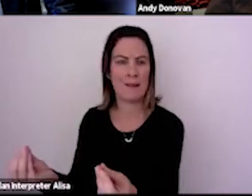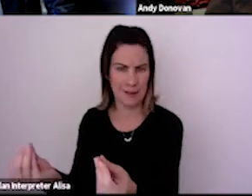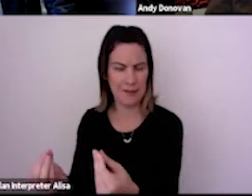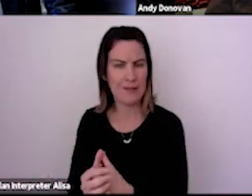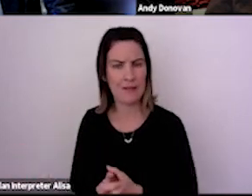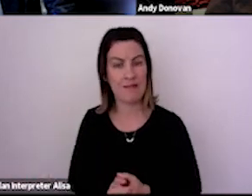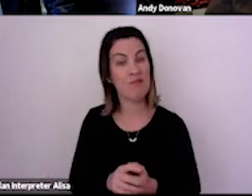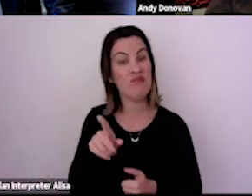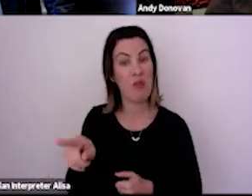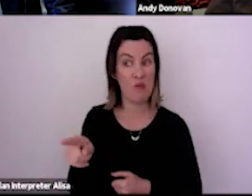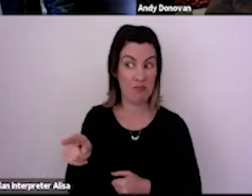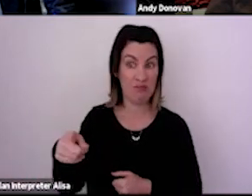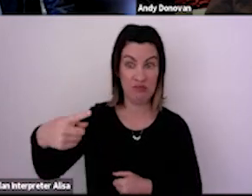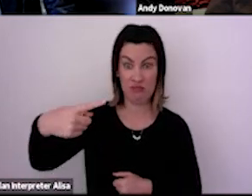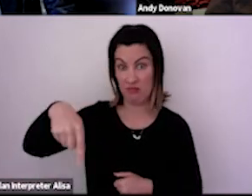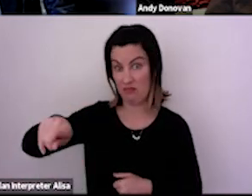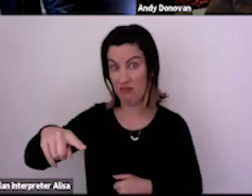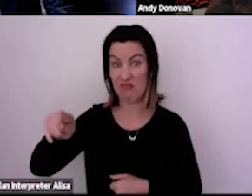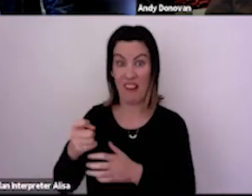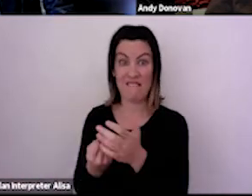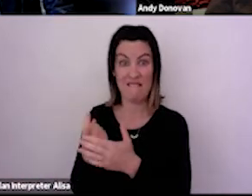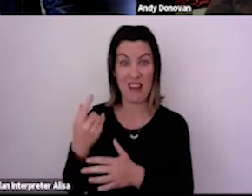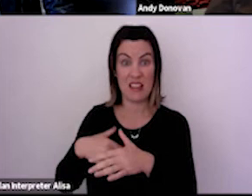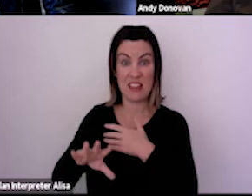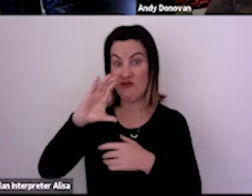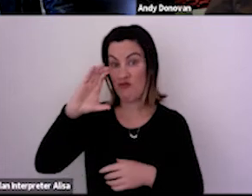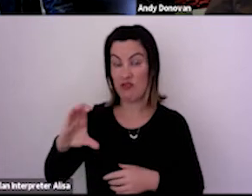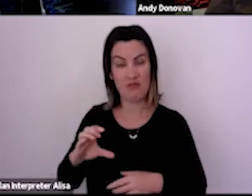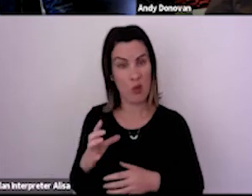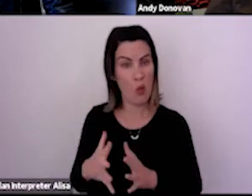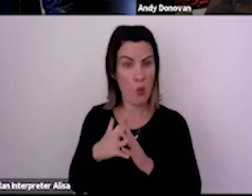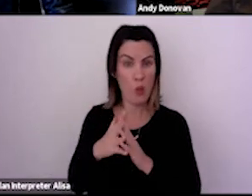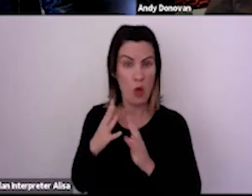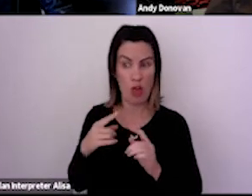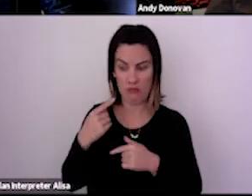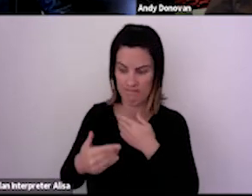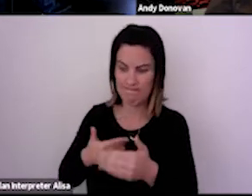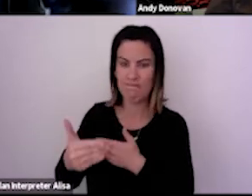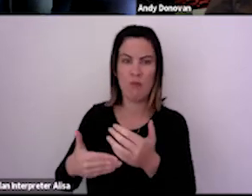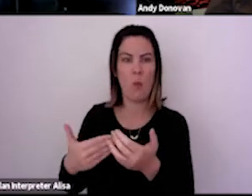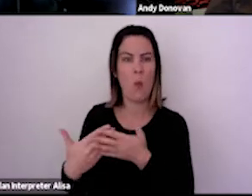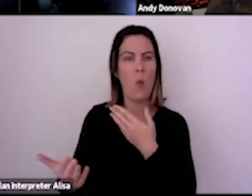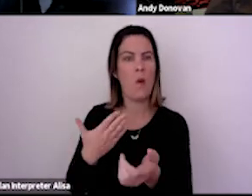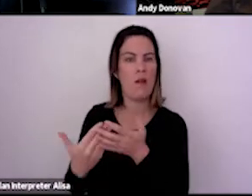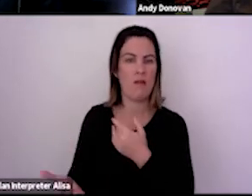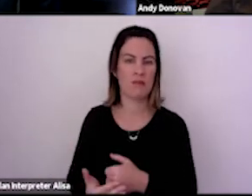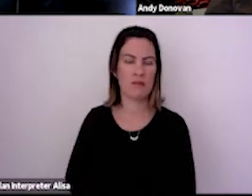definitely a case to see more events pushing ahead. Interestingly, we have heard from Monica - thanks for sharing